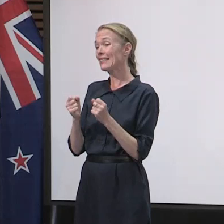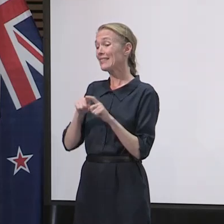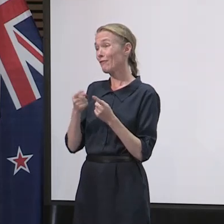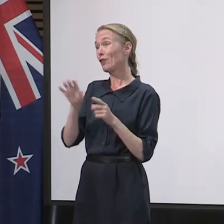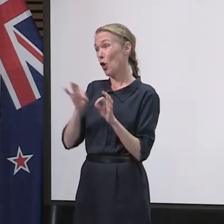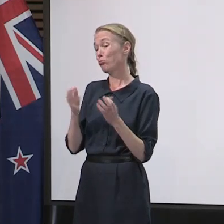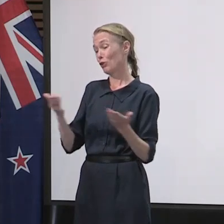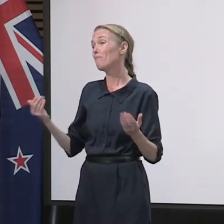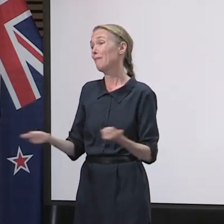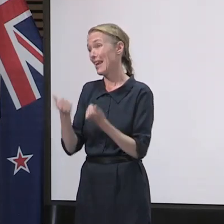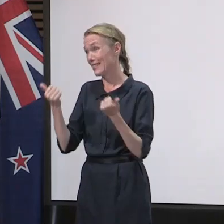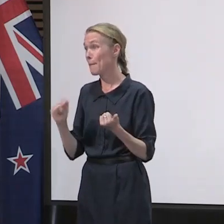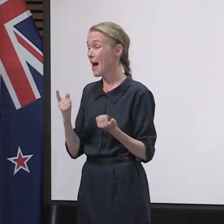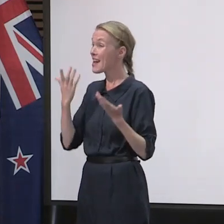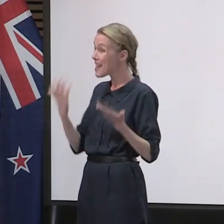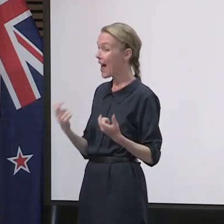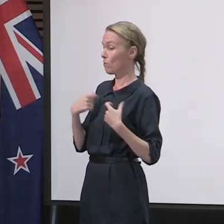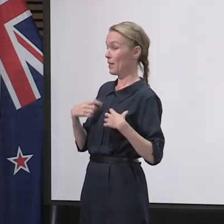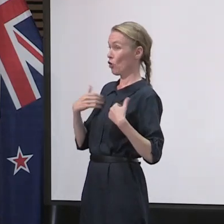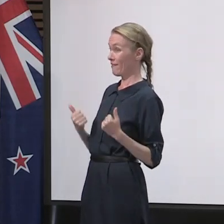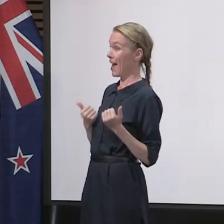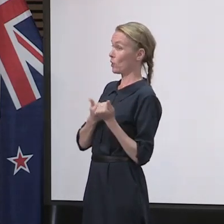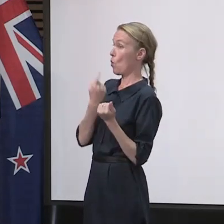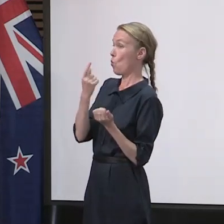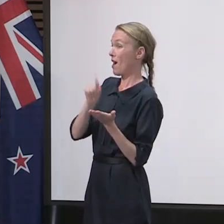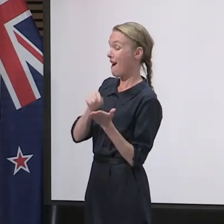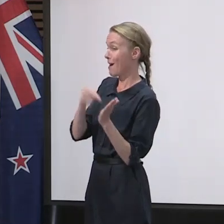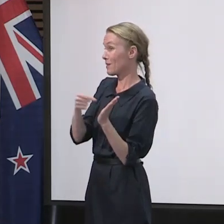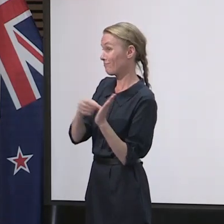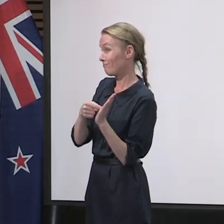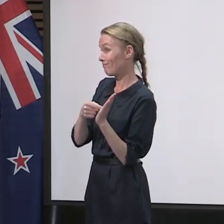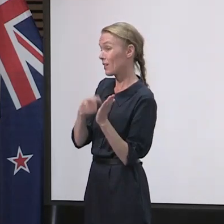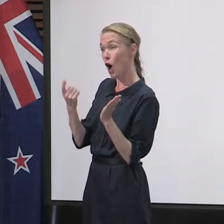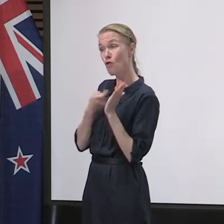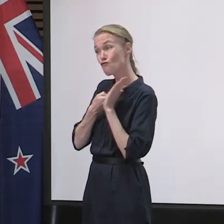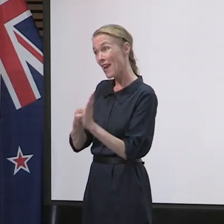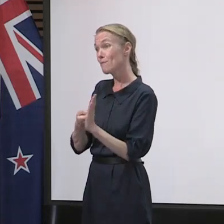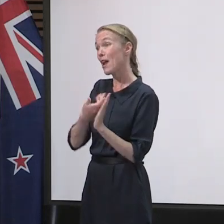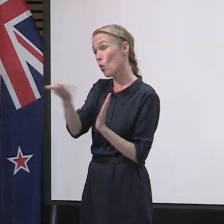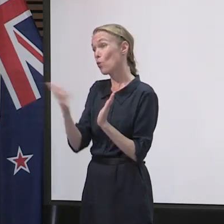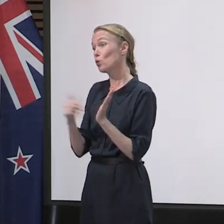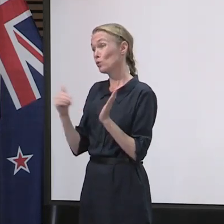It could